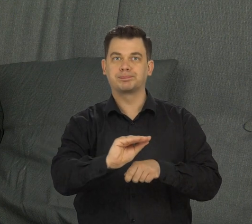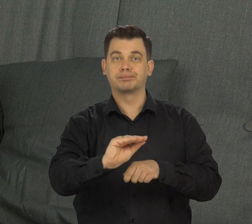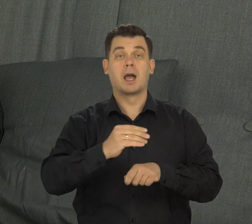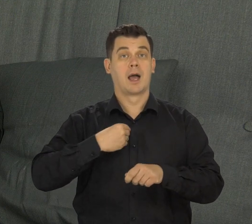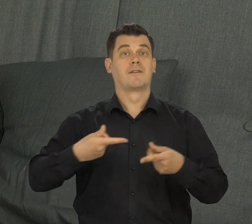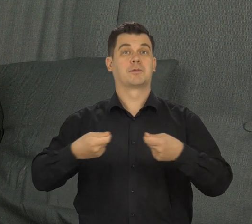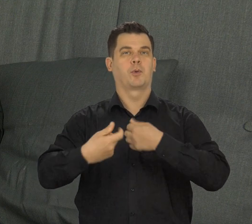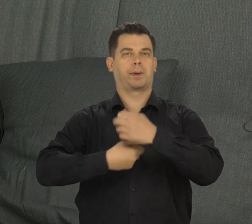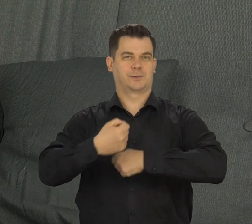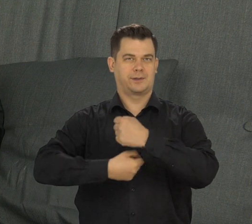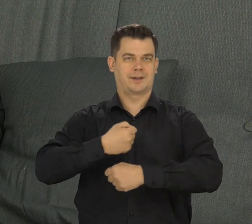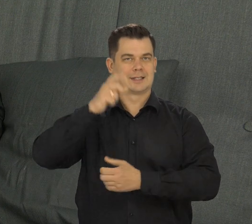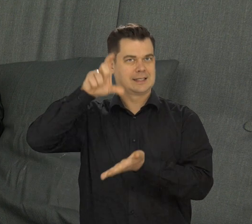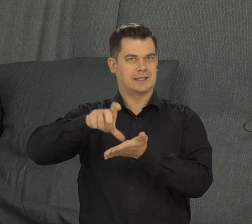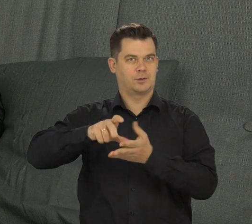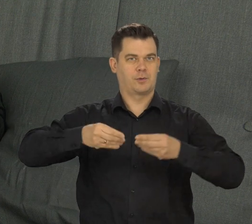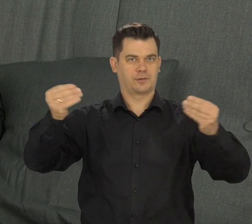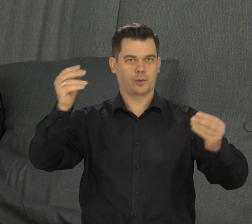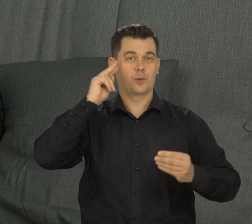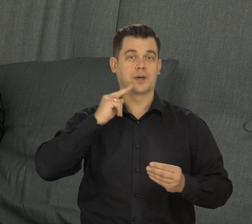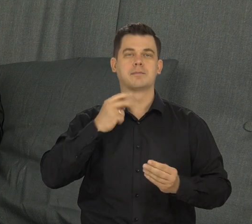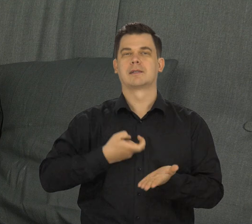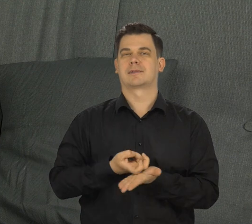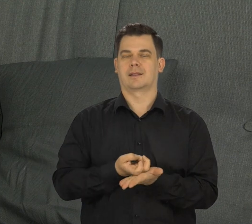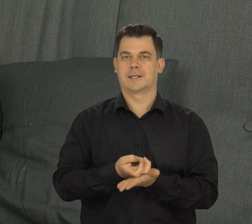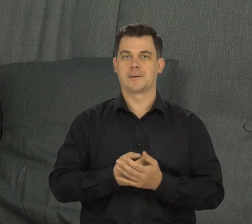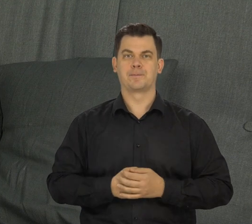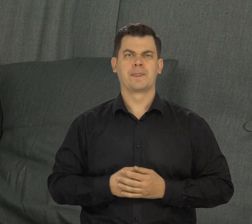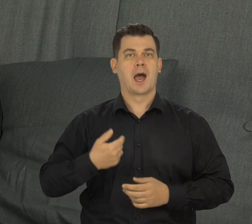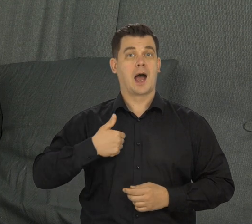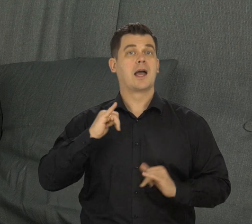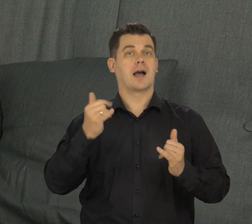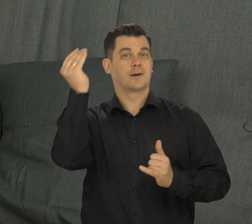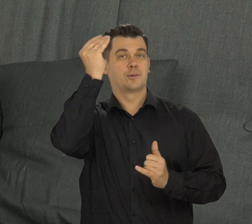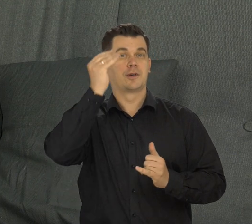My sign sign is "SANKI" (sled). I will tell you how I learned Polish Sign Language